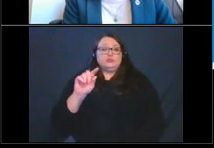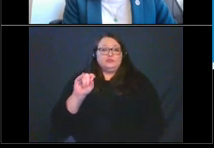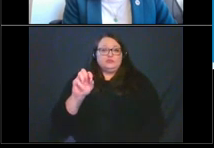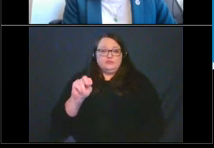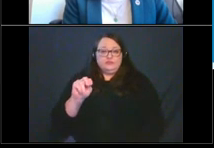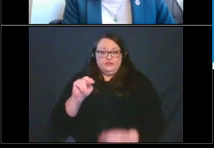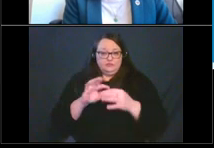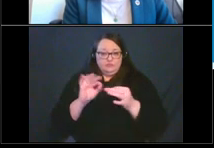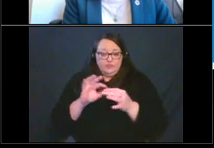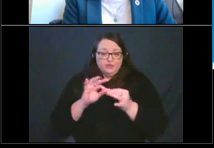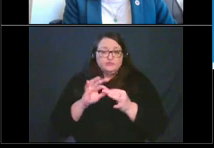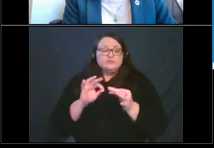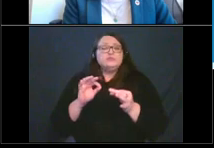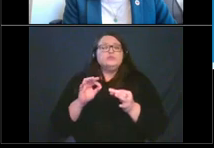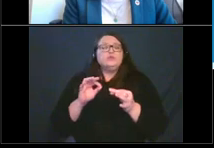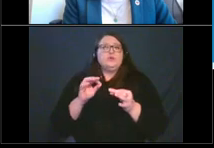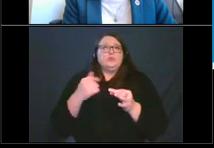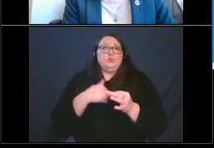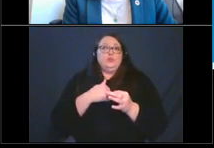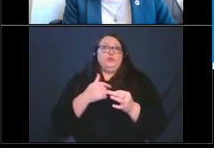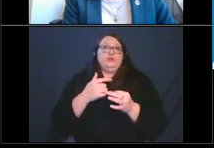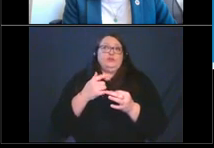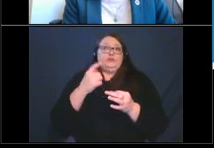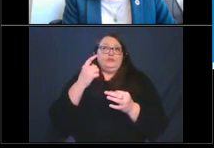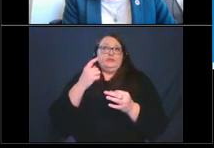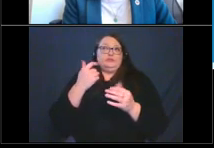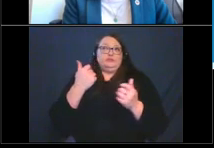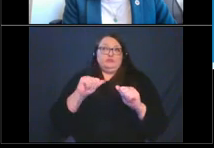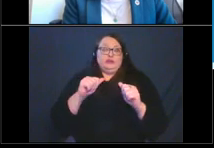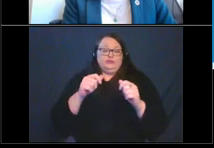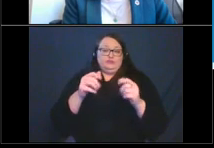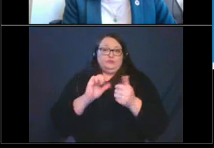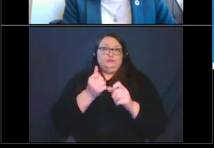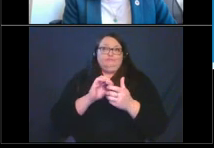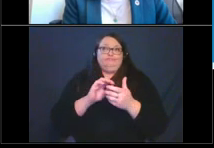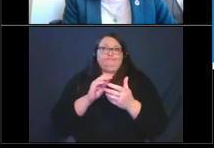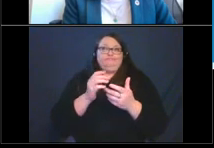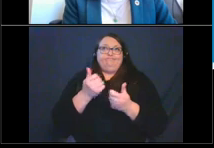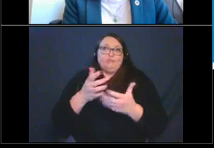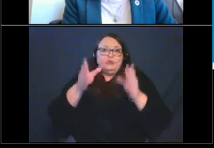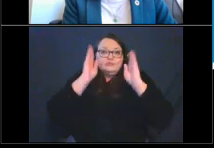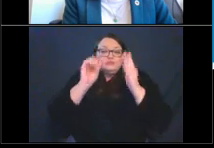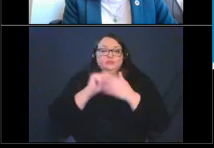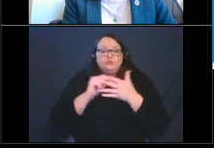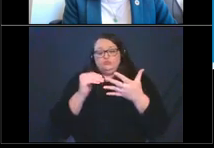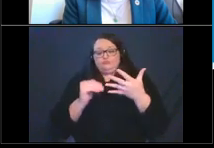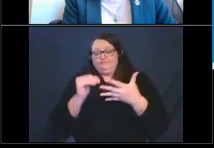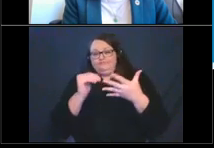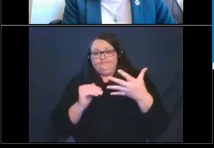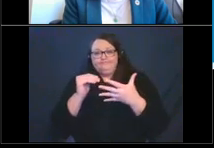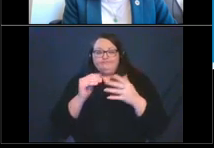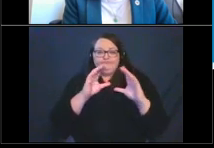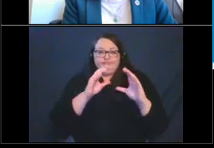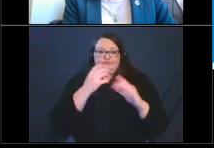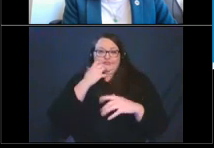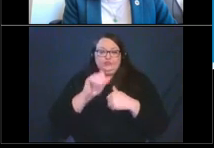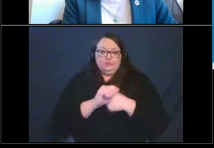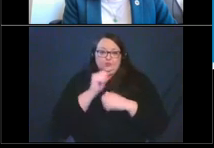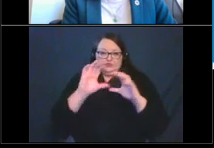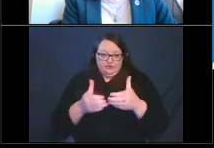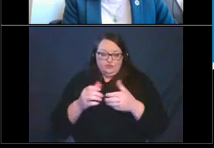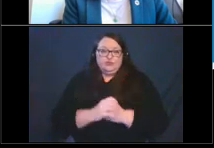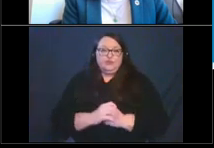at a much lower HeatRisk category, and also, you know, in terms of taking action, like, you know,